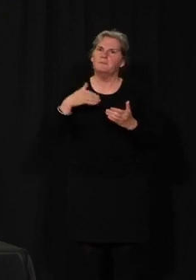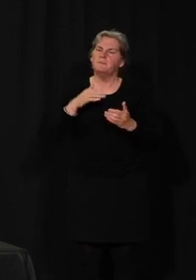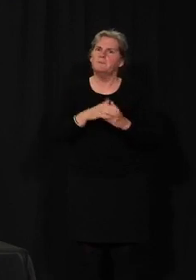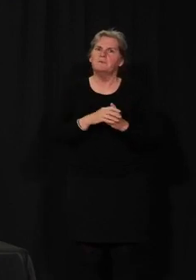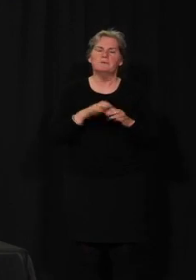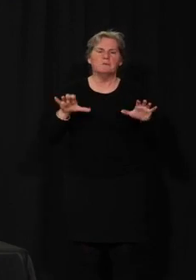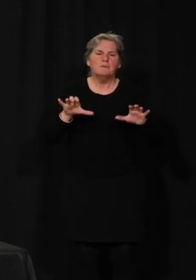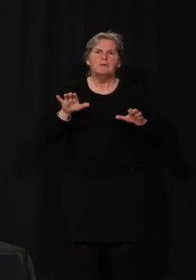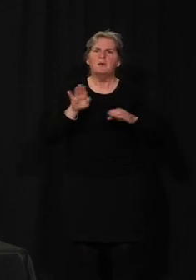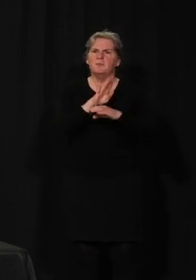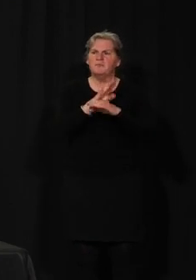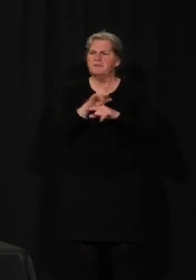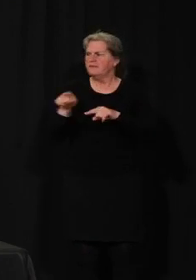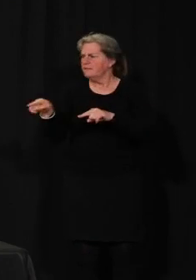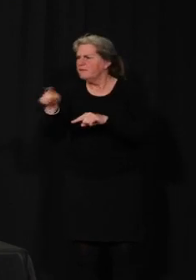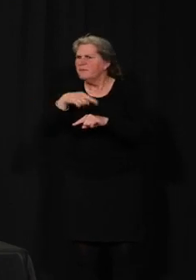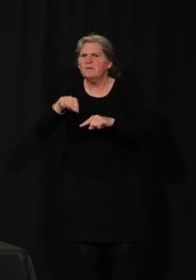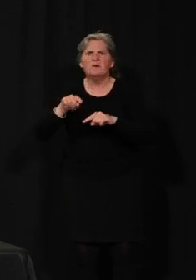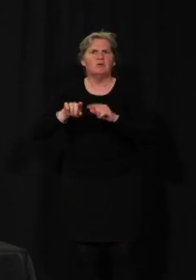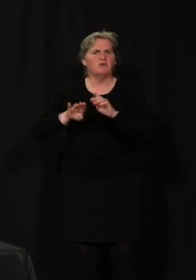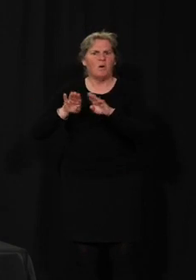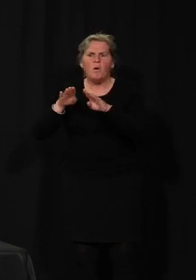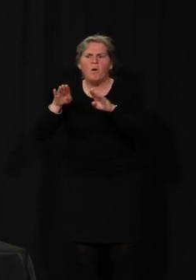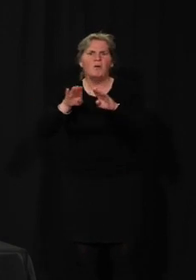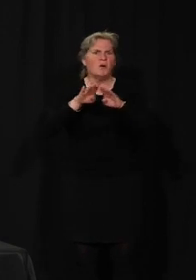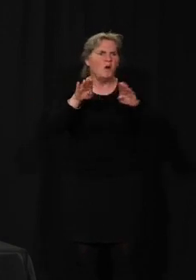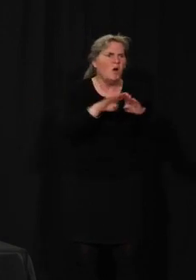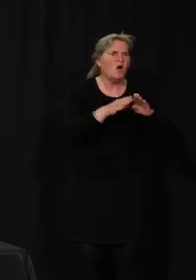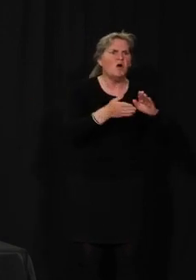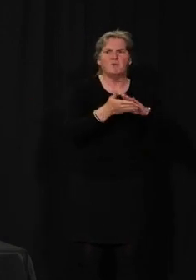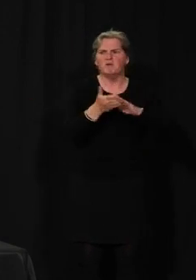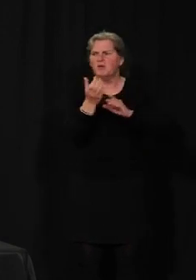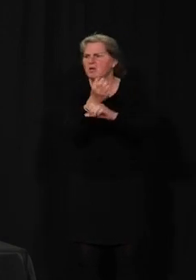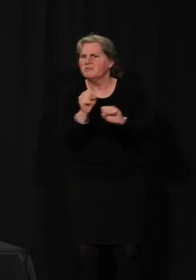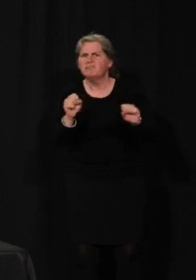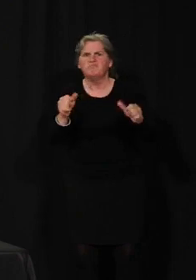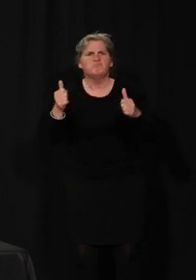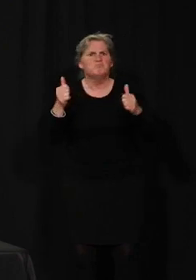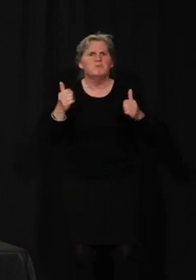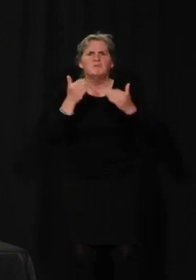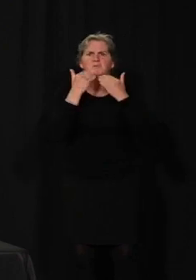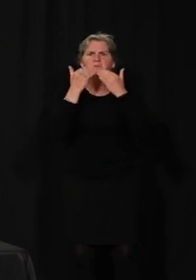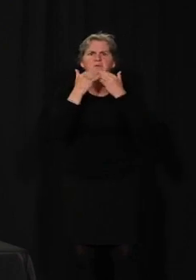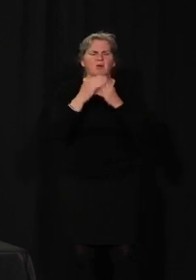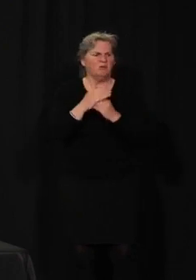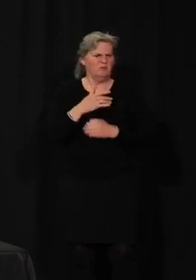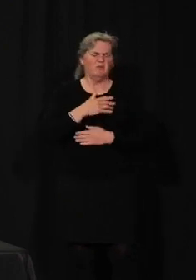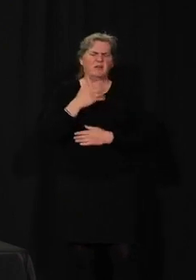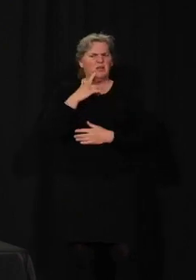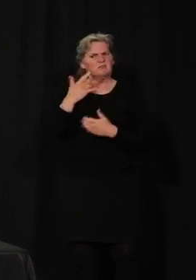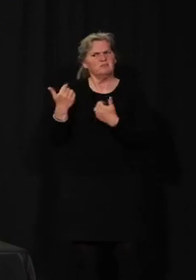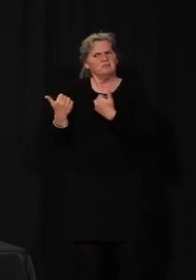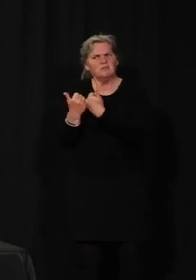businesses have made to reopen d operate safely. I appreciate that there are many challenges as a result of the